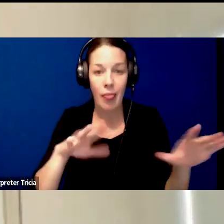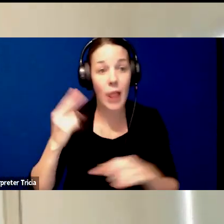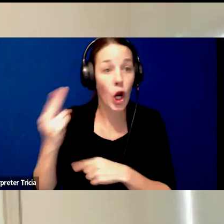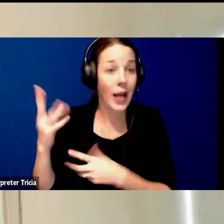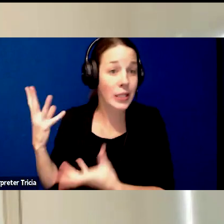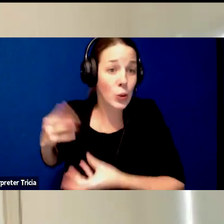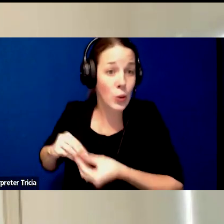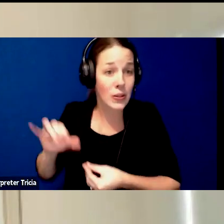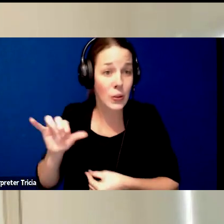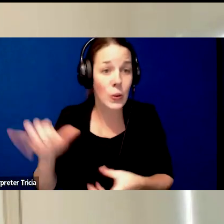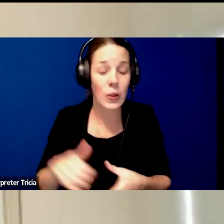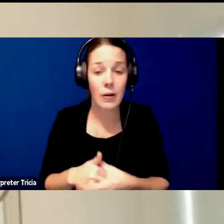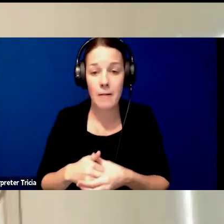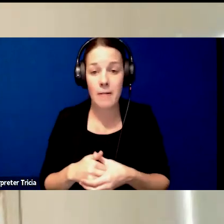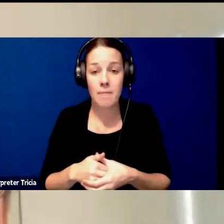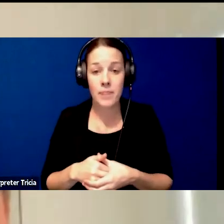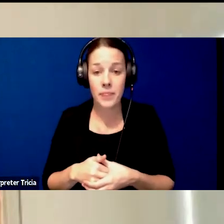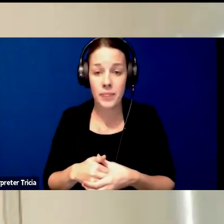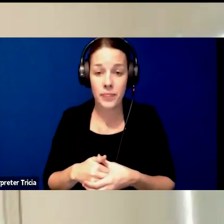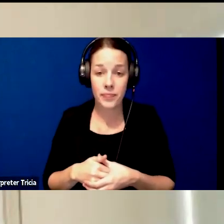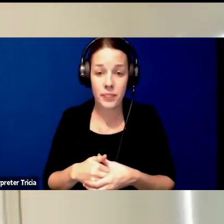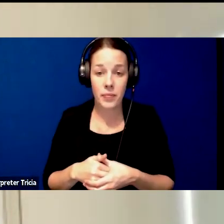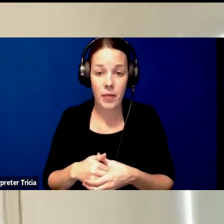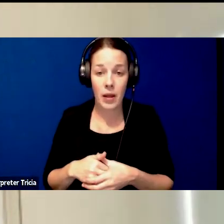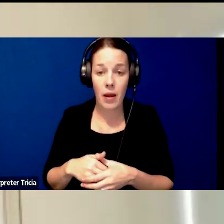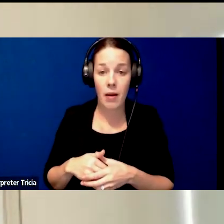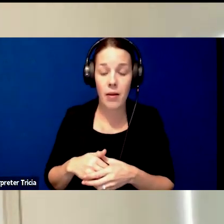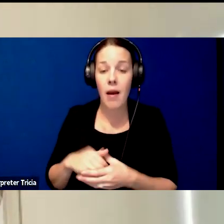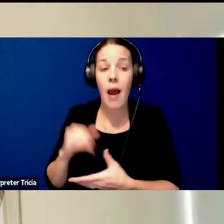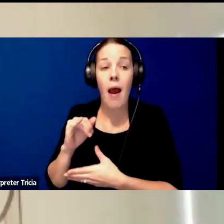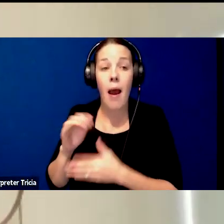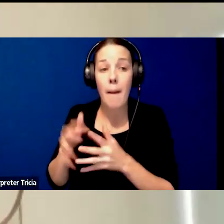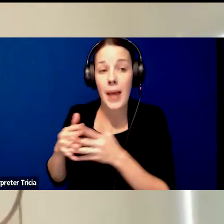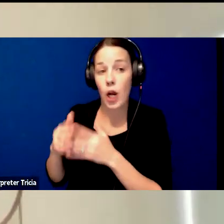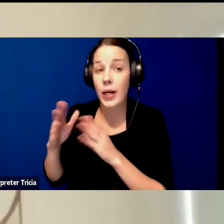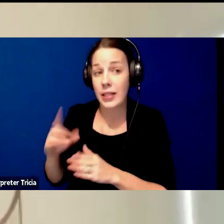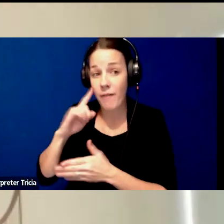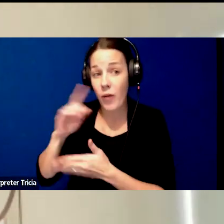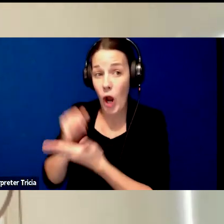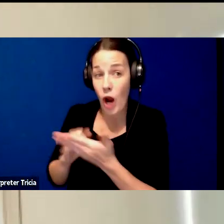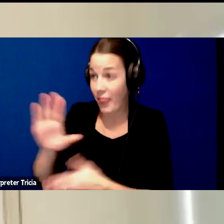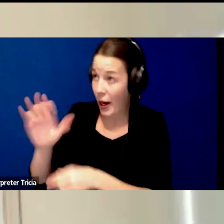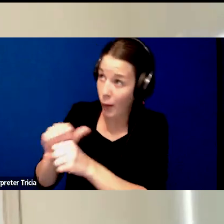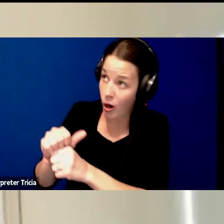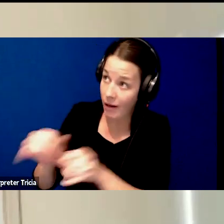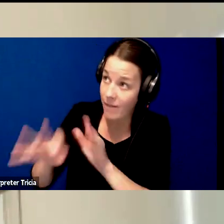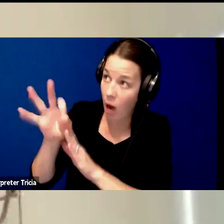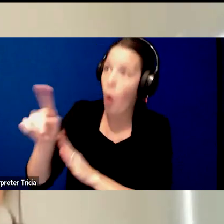And so, discovering the work that Americans for the Arts is up to, was just really exciting for me.